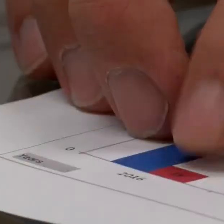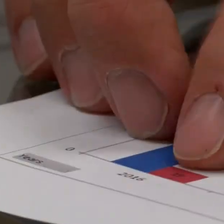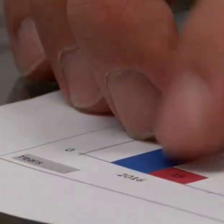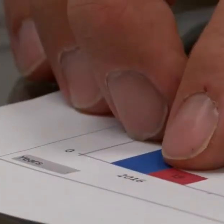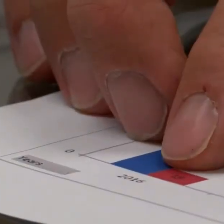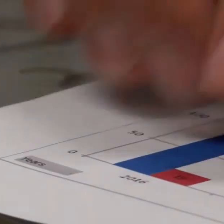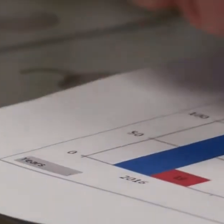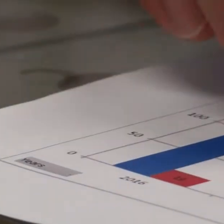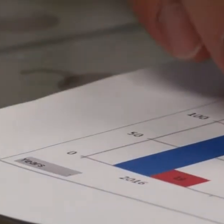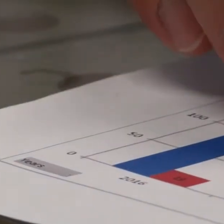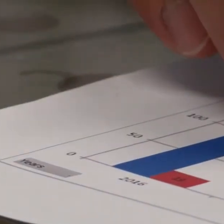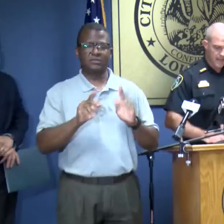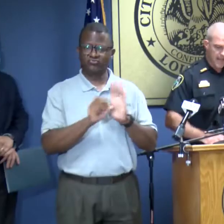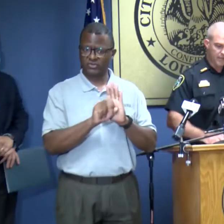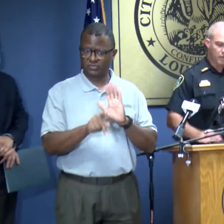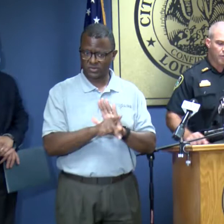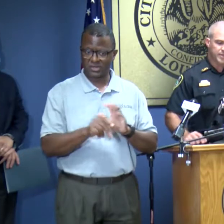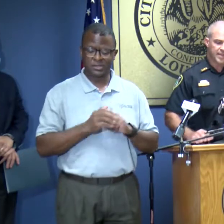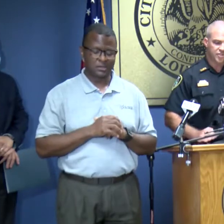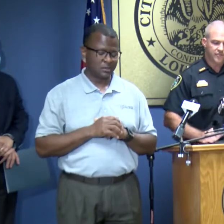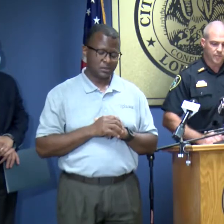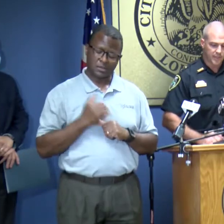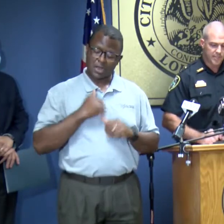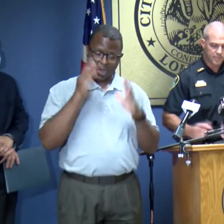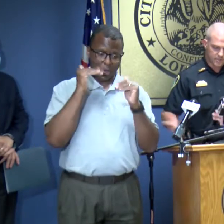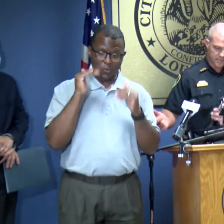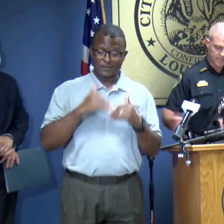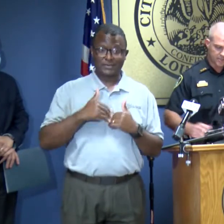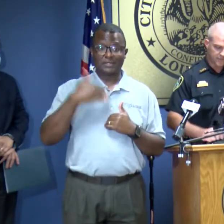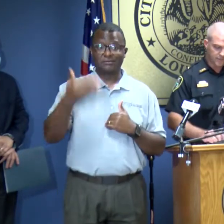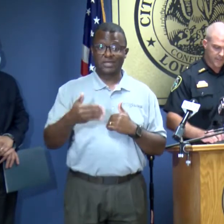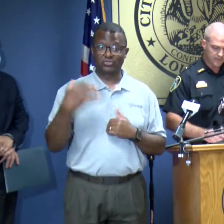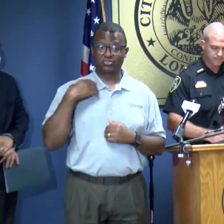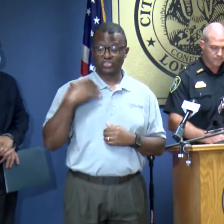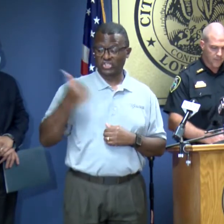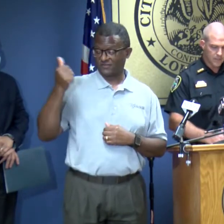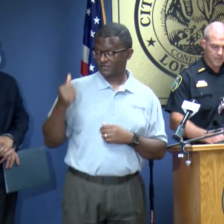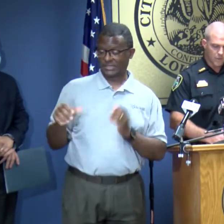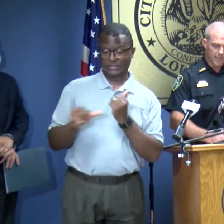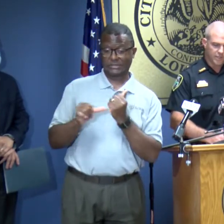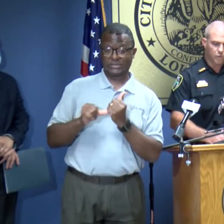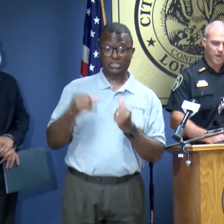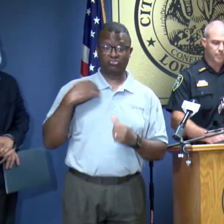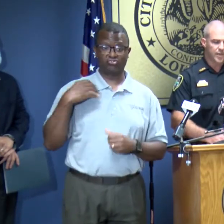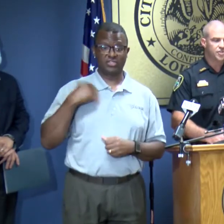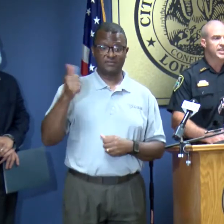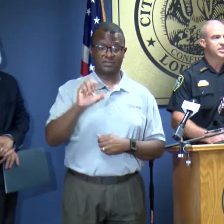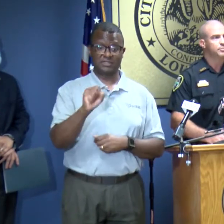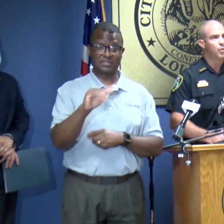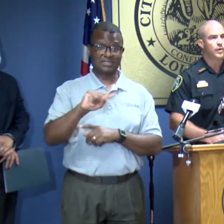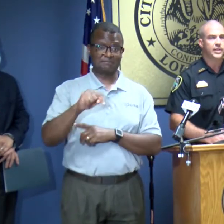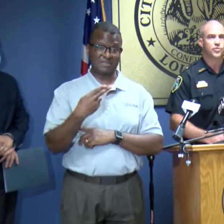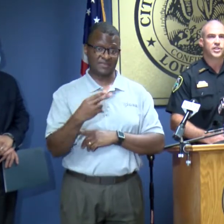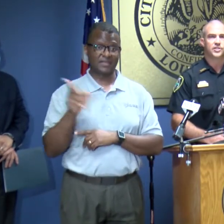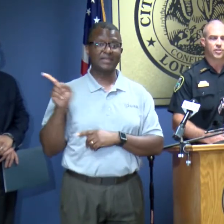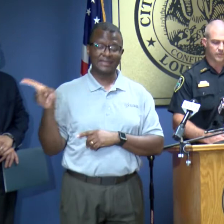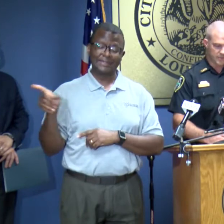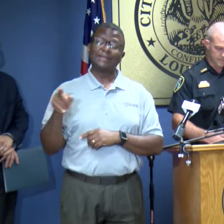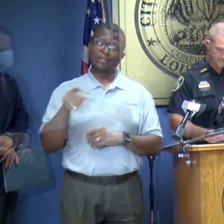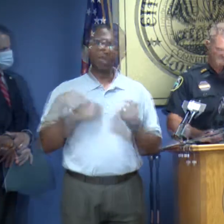HE DID NOT.Chief Ben Raymond speaking ... "I hope the next chief of police, Assistant Chief of Police Wayne Smith, support he deserves.